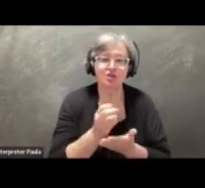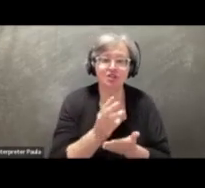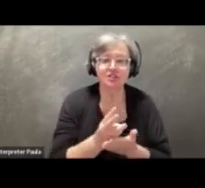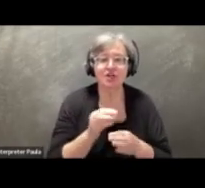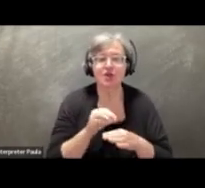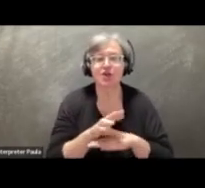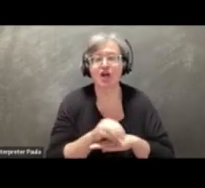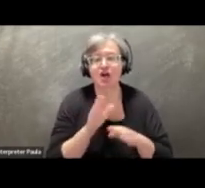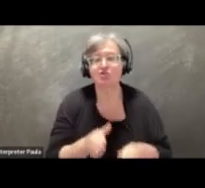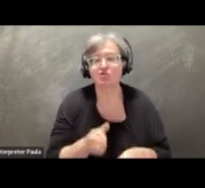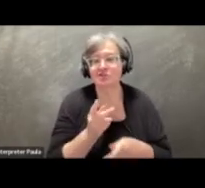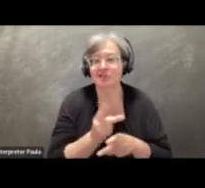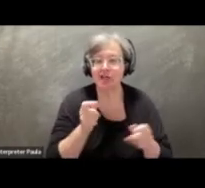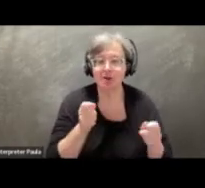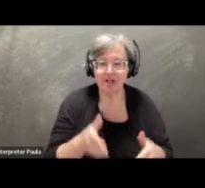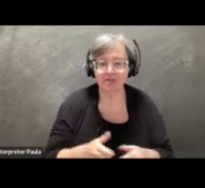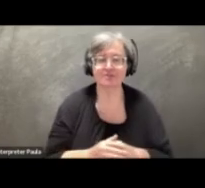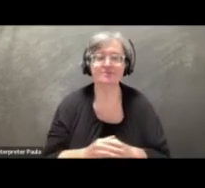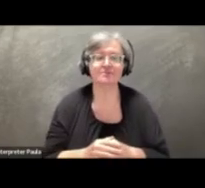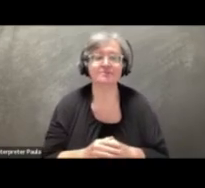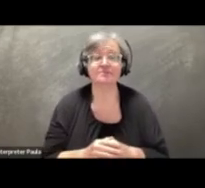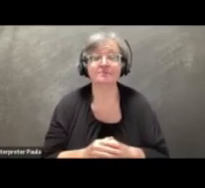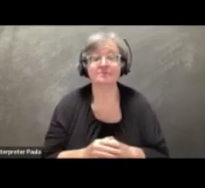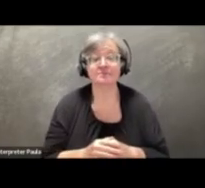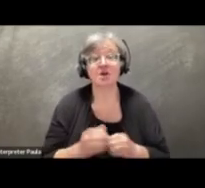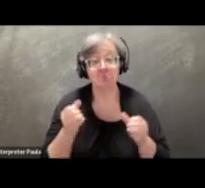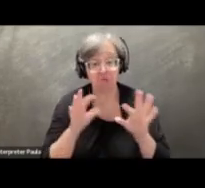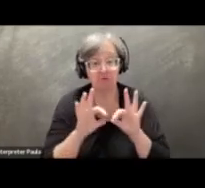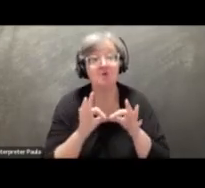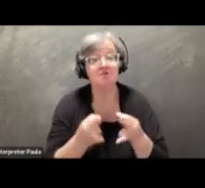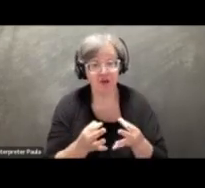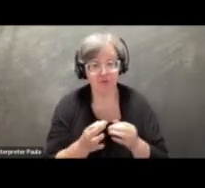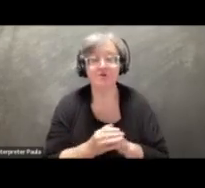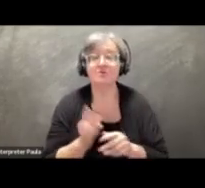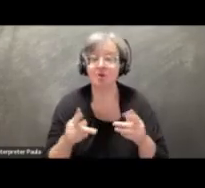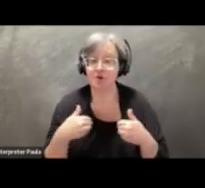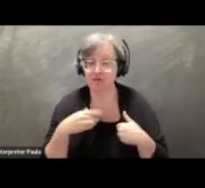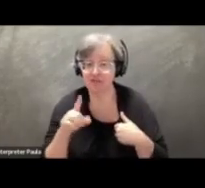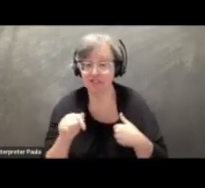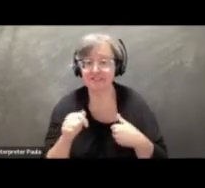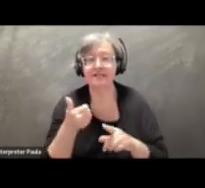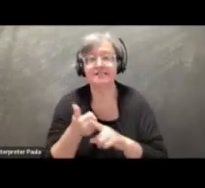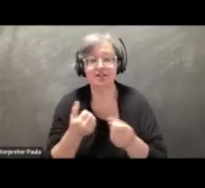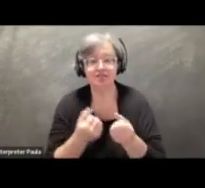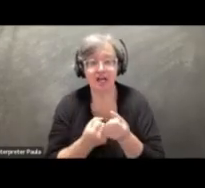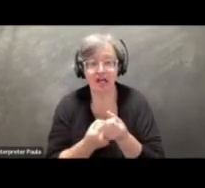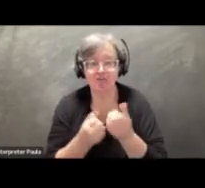care managers, a number of family members, people with disabilities, self-advocates, peer specialists, researchers,